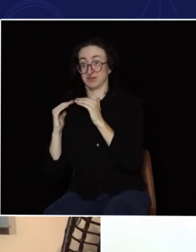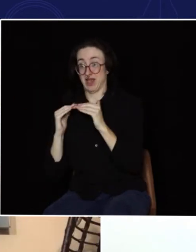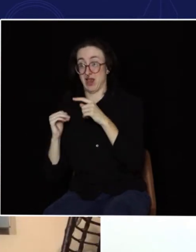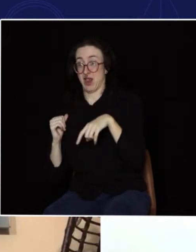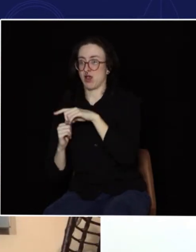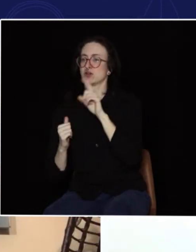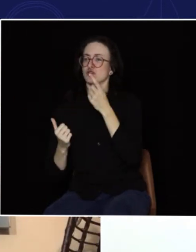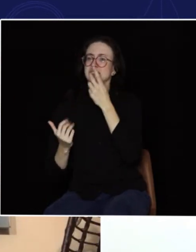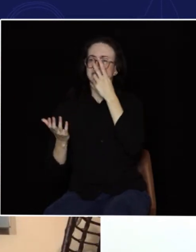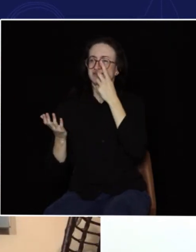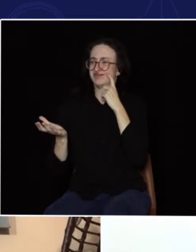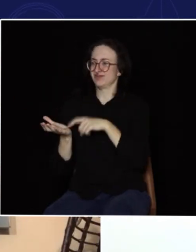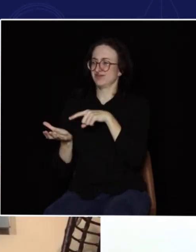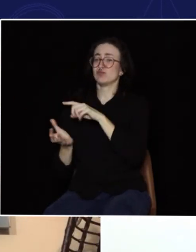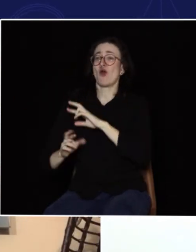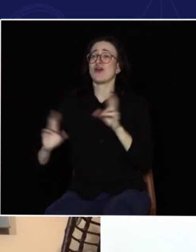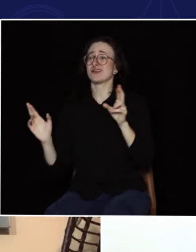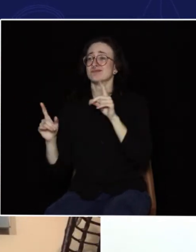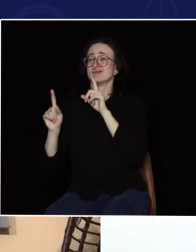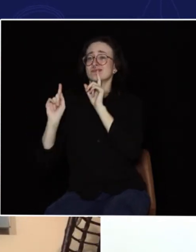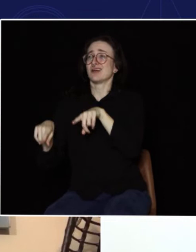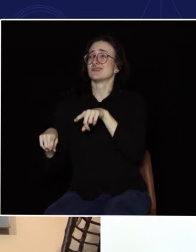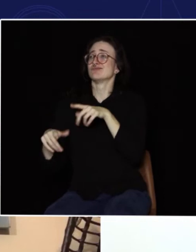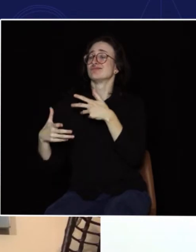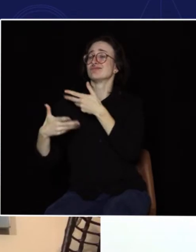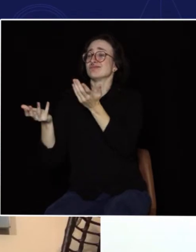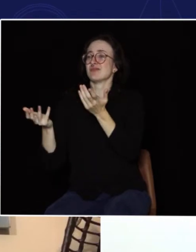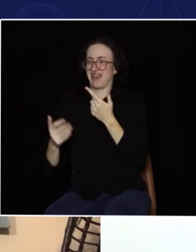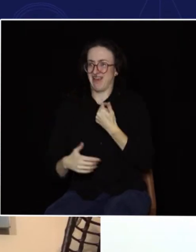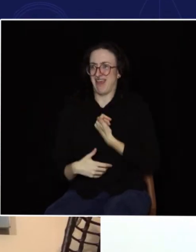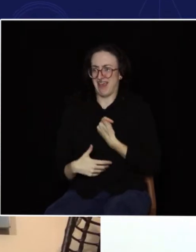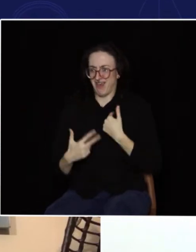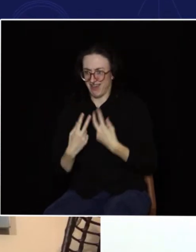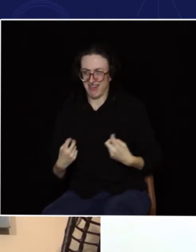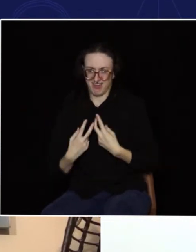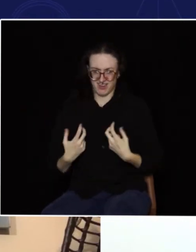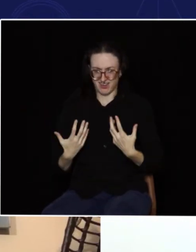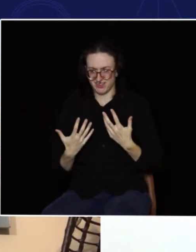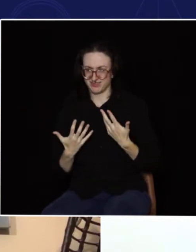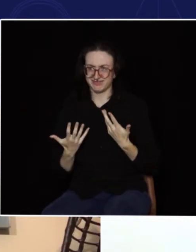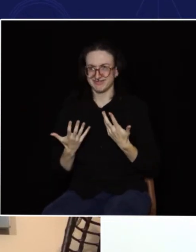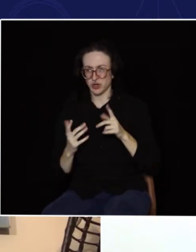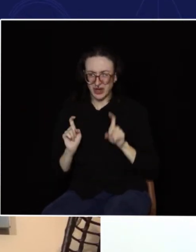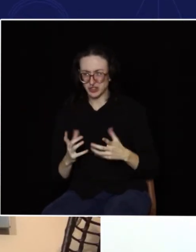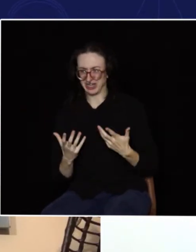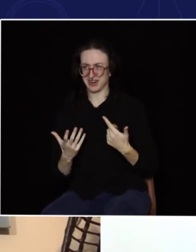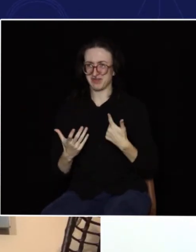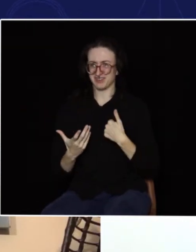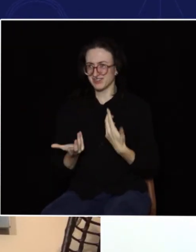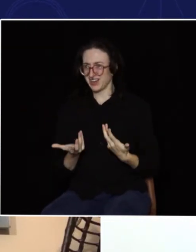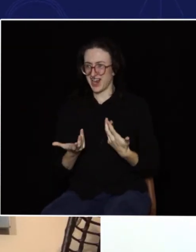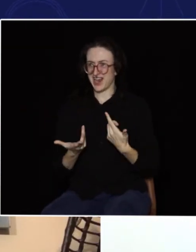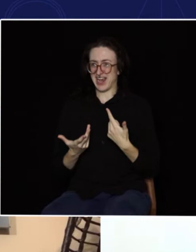just seeing them being able to, like, immediately answer the question and I’m just sitting there, questioning myself, like,